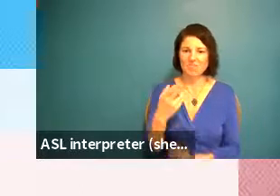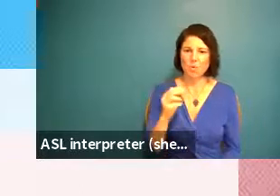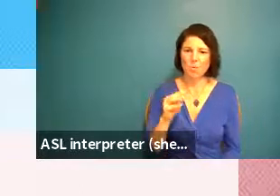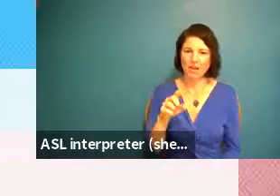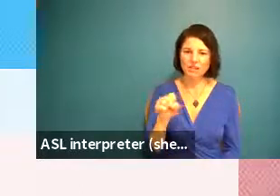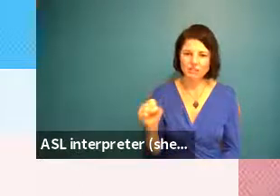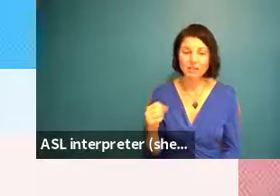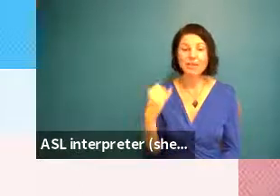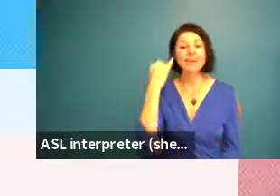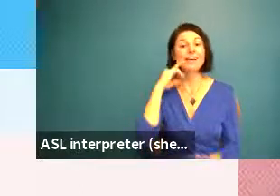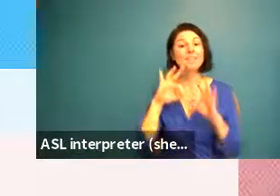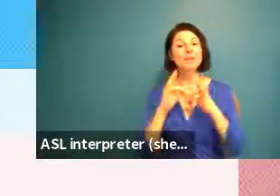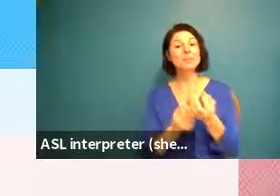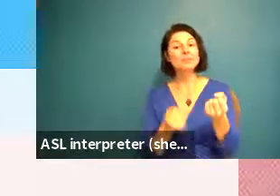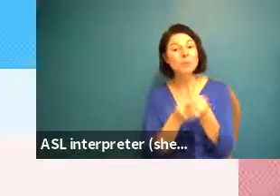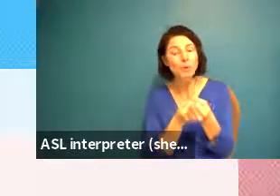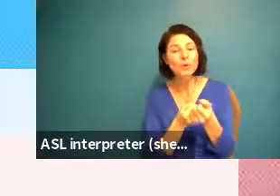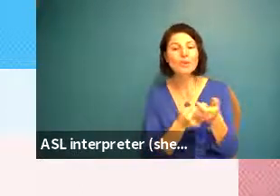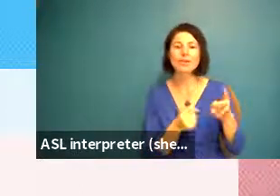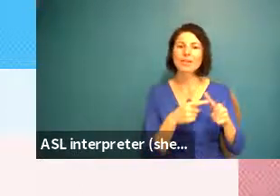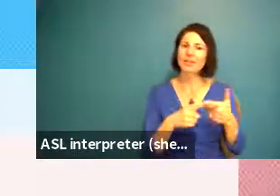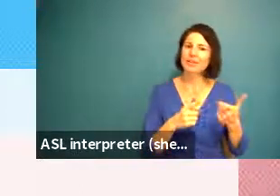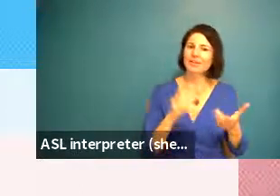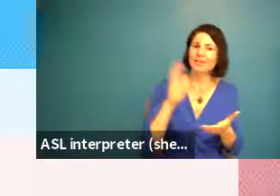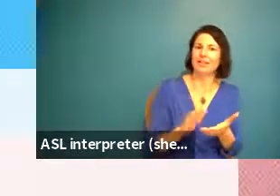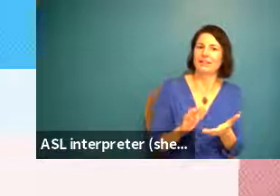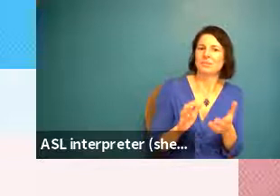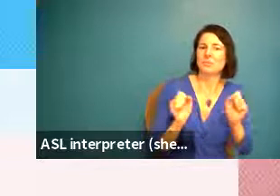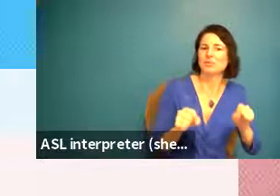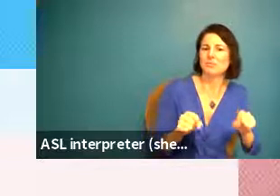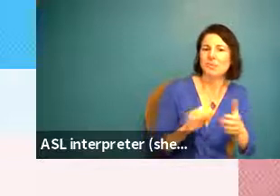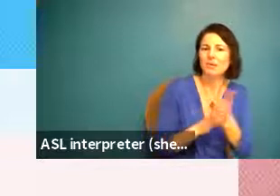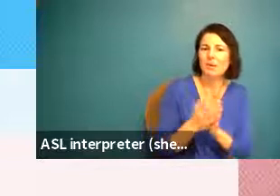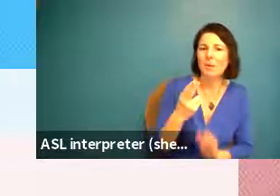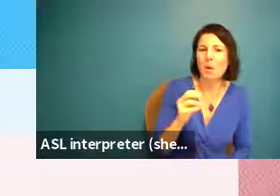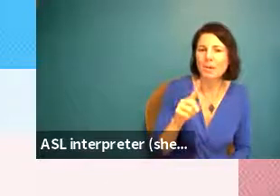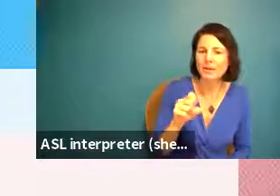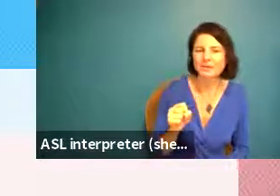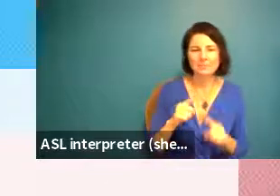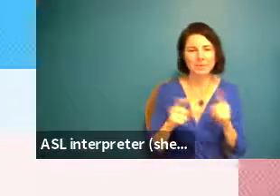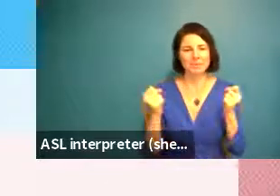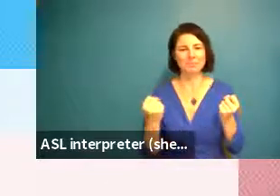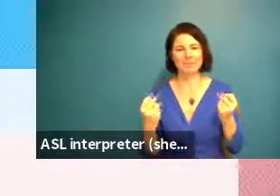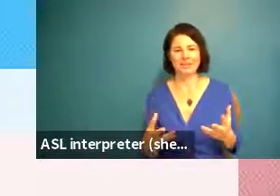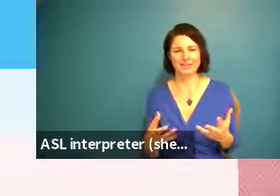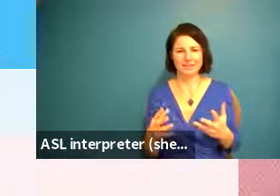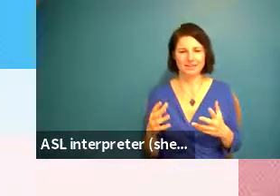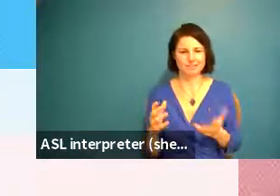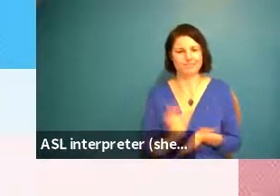to not have to experience homelessness in your life. But a lot of people do not have that kind of support. People trans people